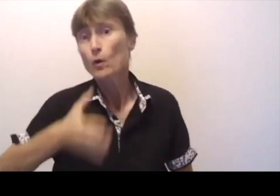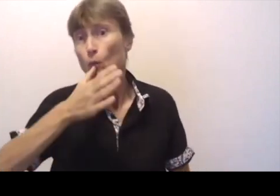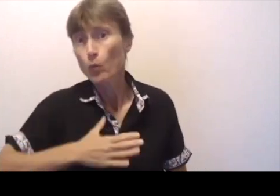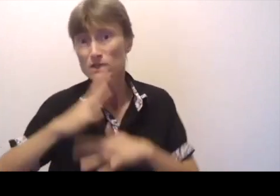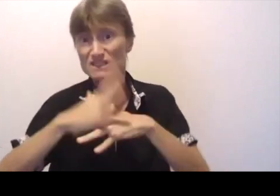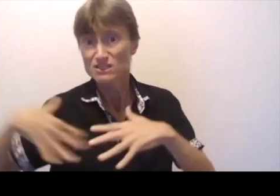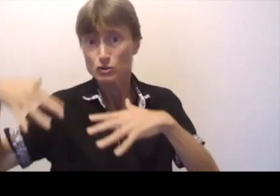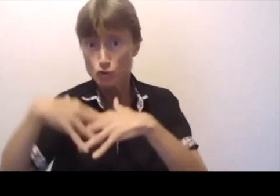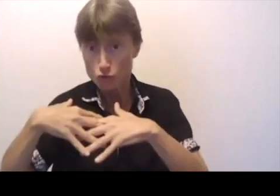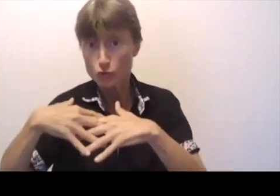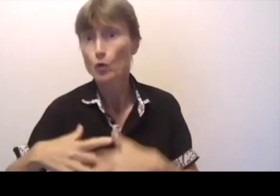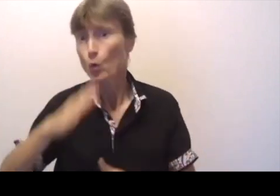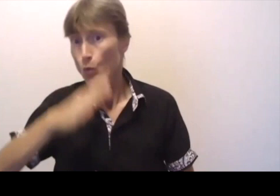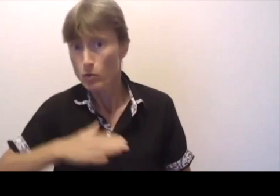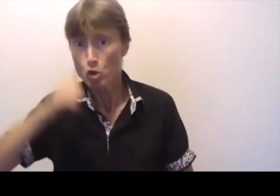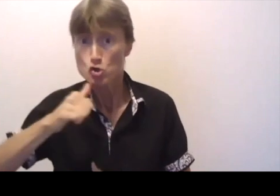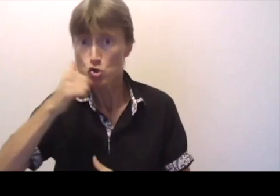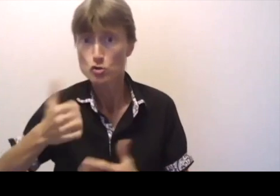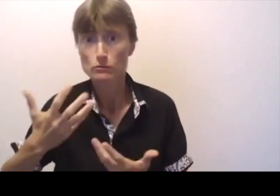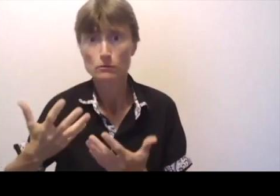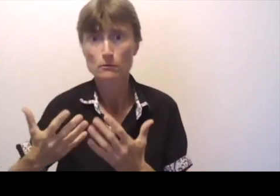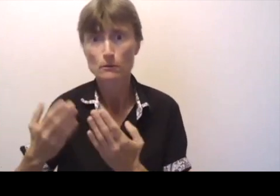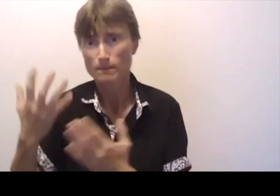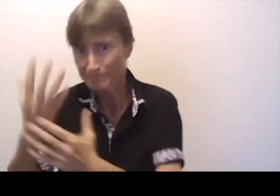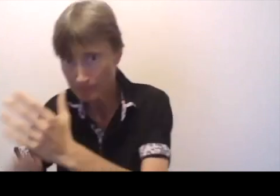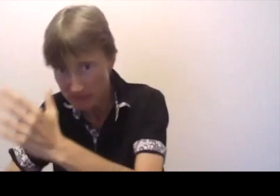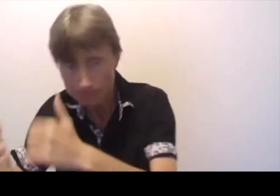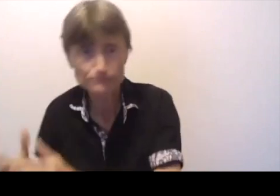reconciliation is happening and black lives matters is happening but